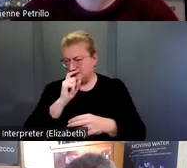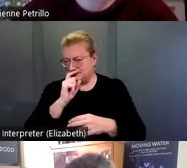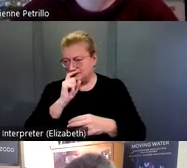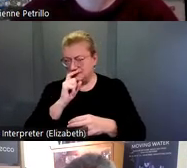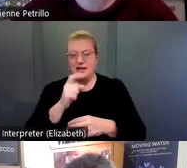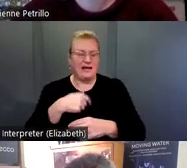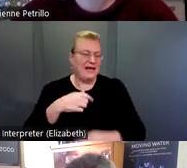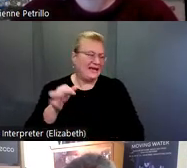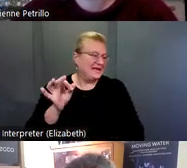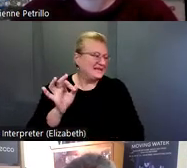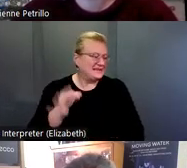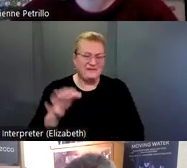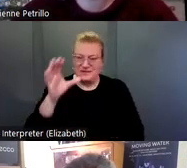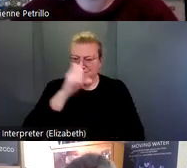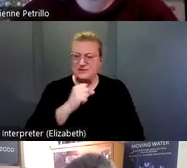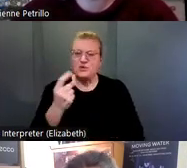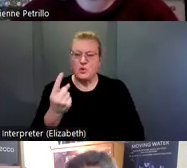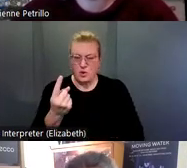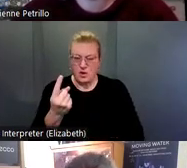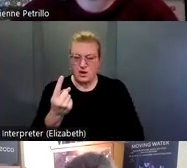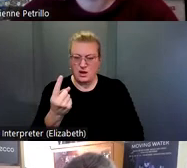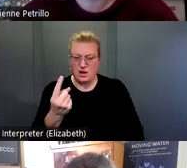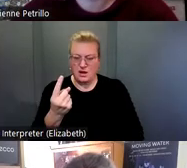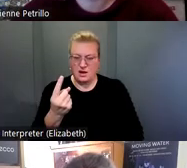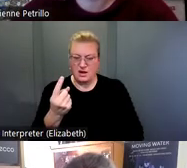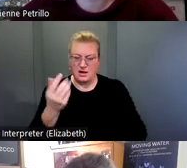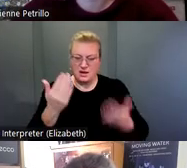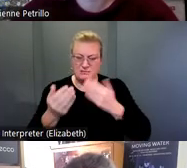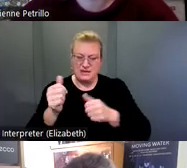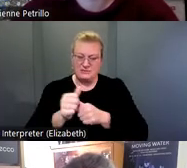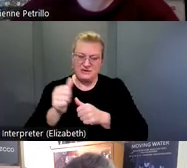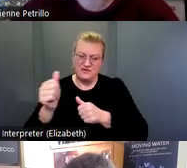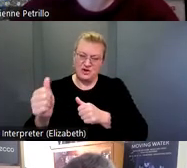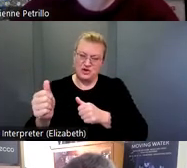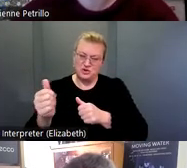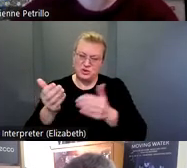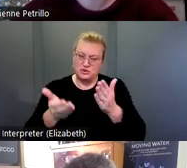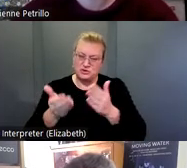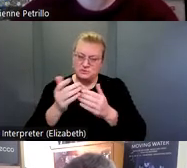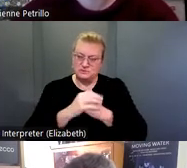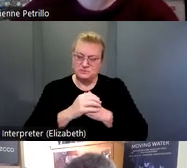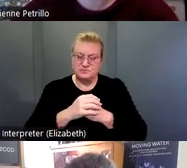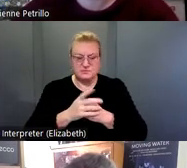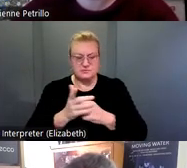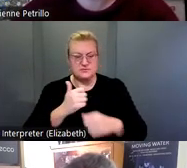I have missed one. I might have missed a virtual one, sorry, but I think I registered for it.